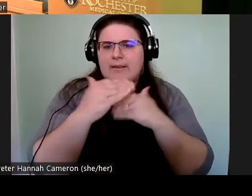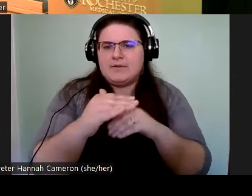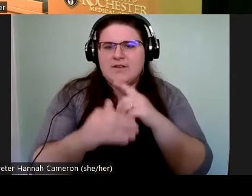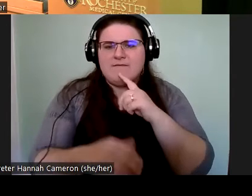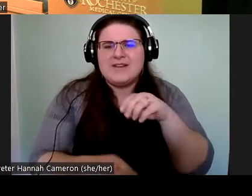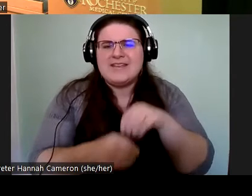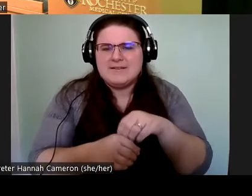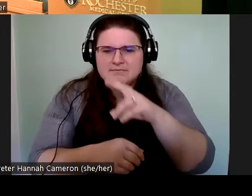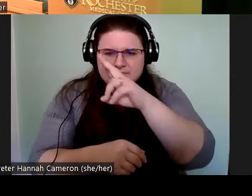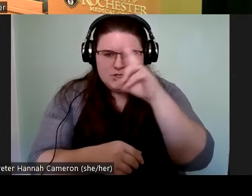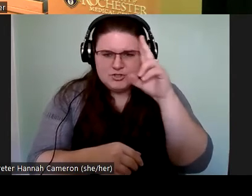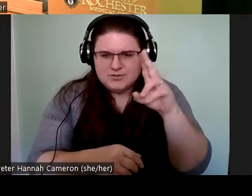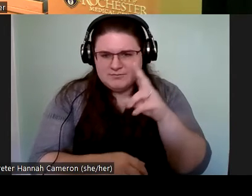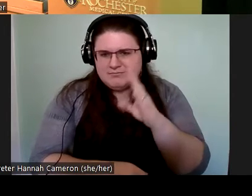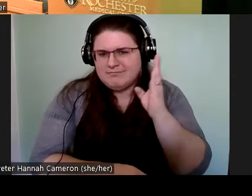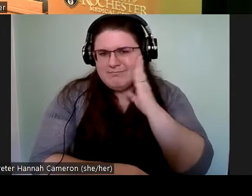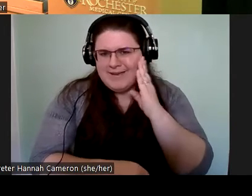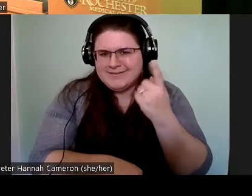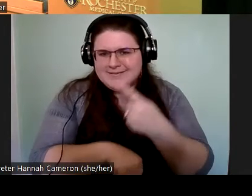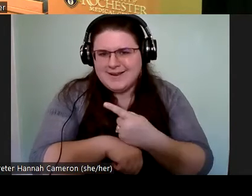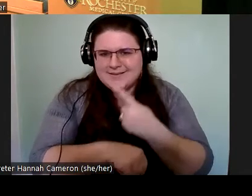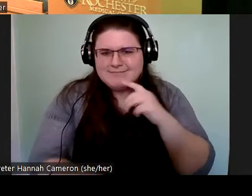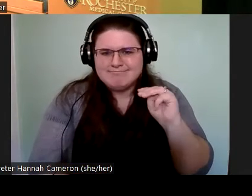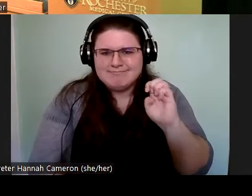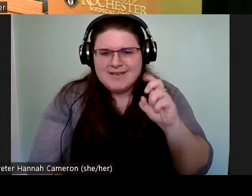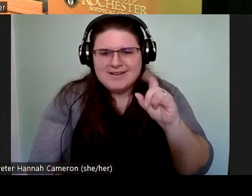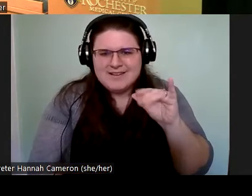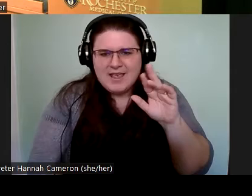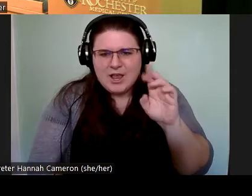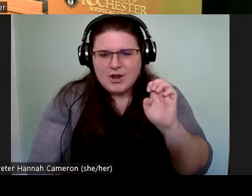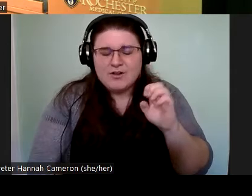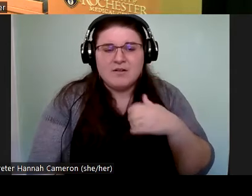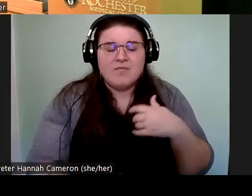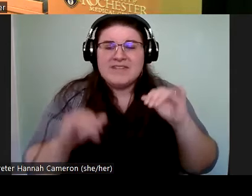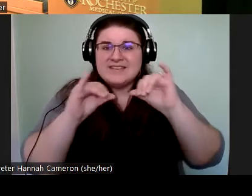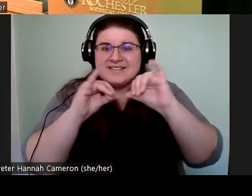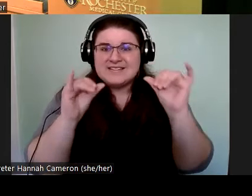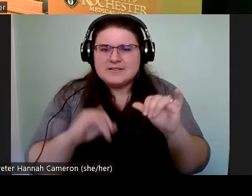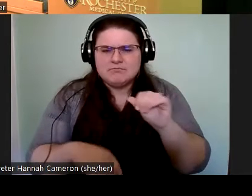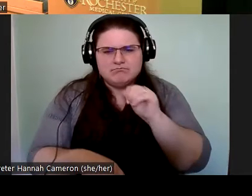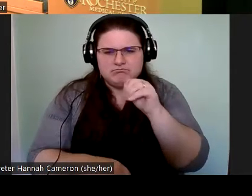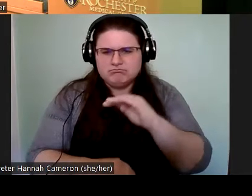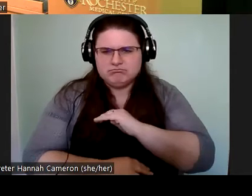have under Medicare you know our system can't meet the needs of people right now and so we